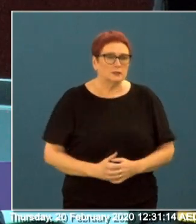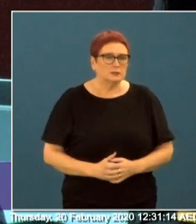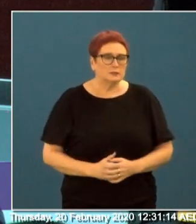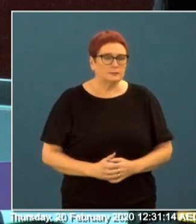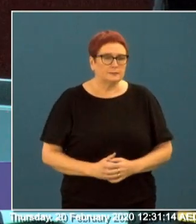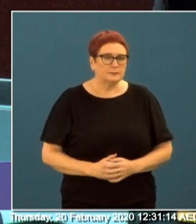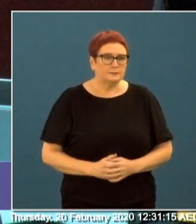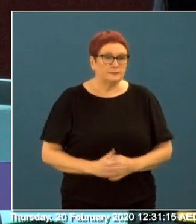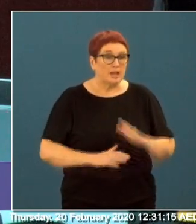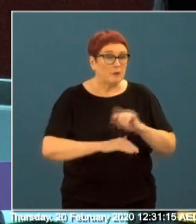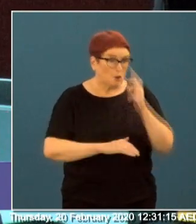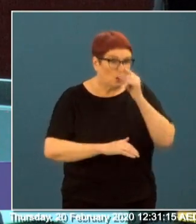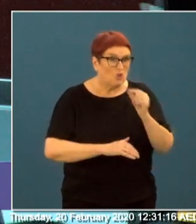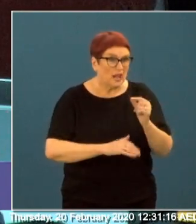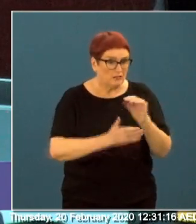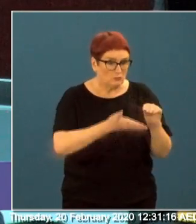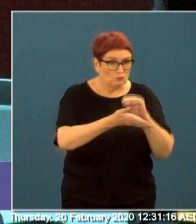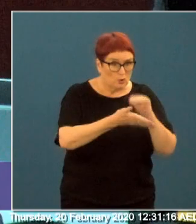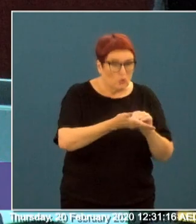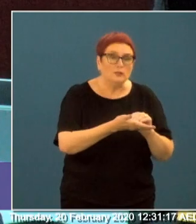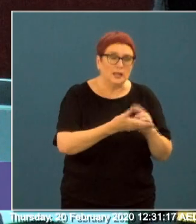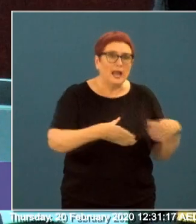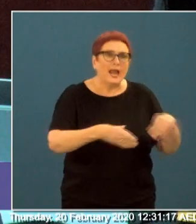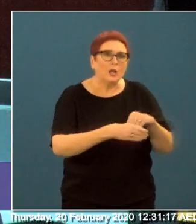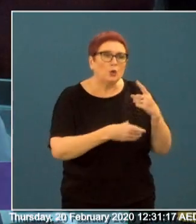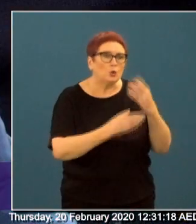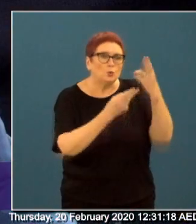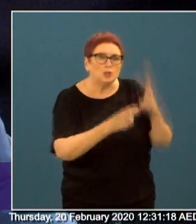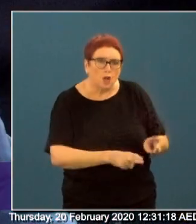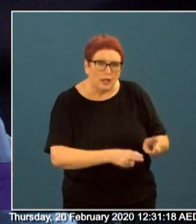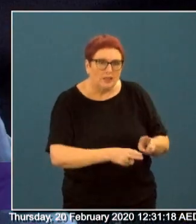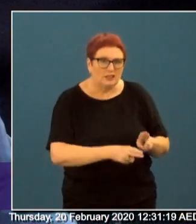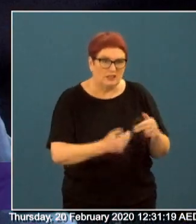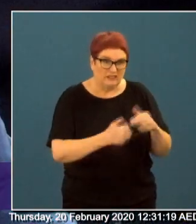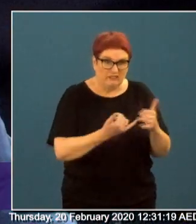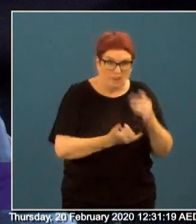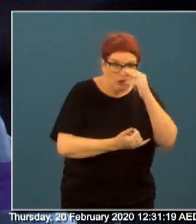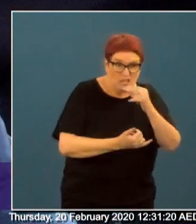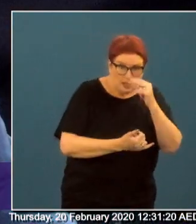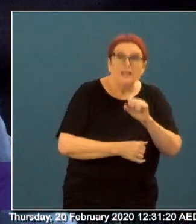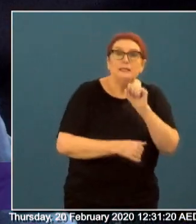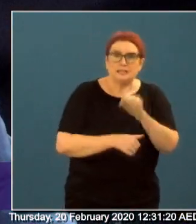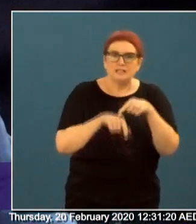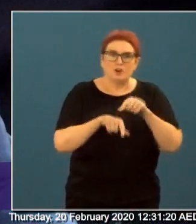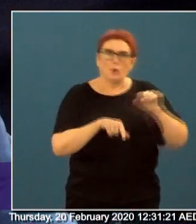including reportable deaths, is that right? That's right, as they're defined within the NDIS Scheme Act.